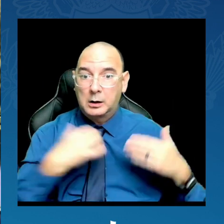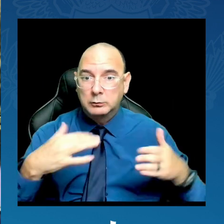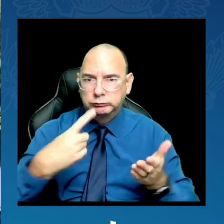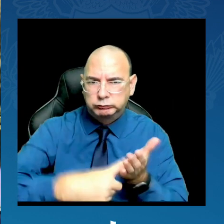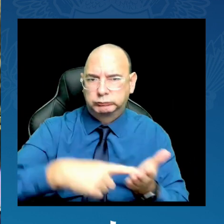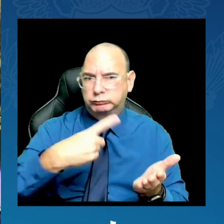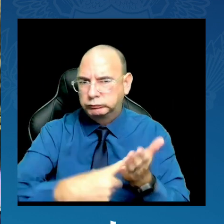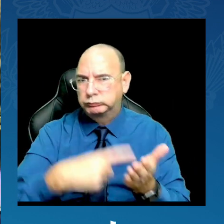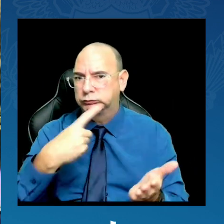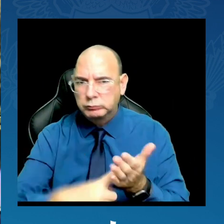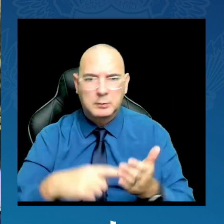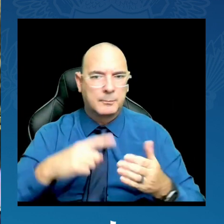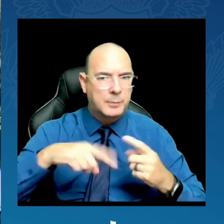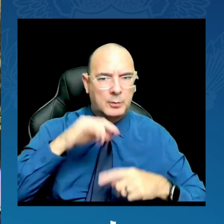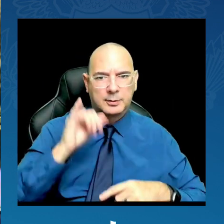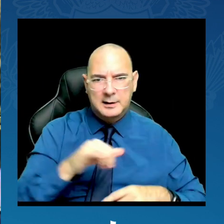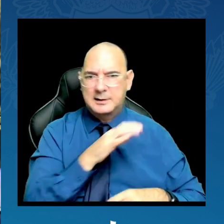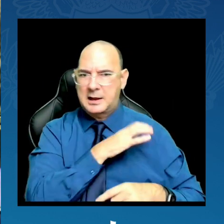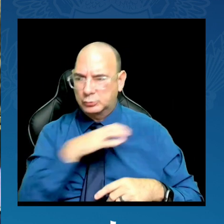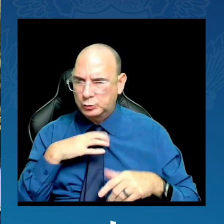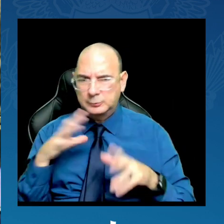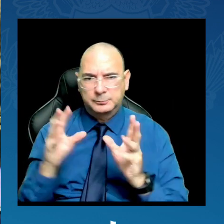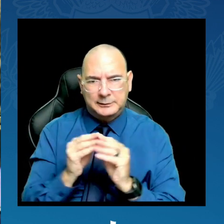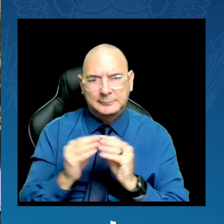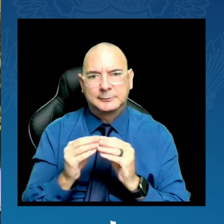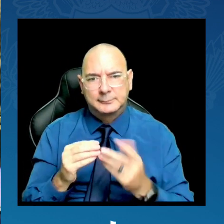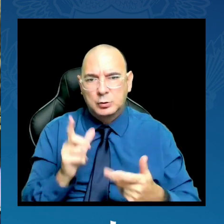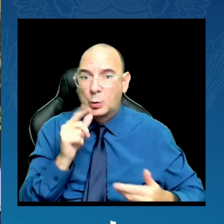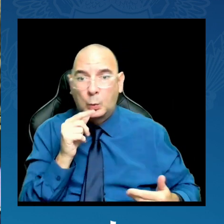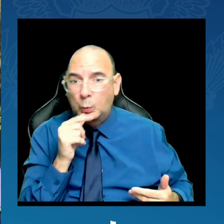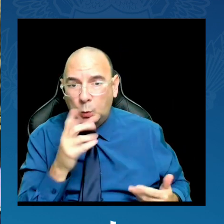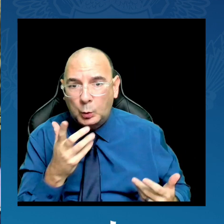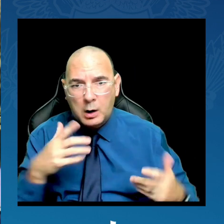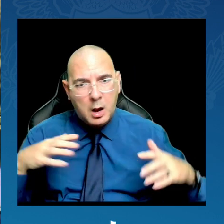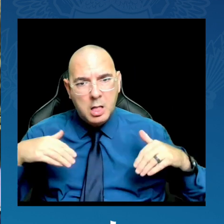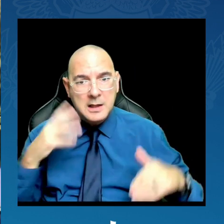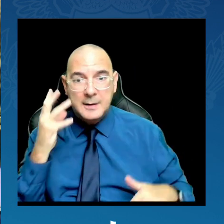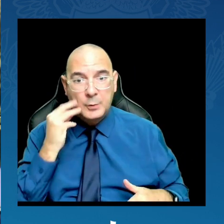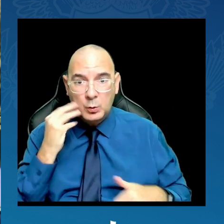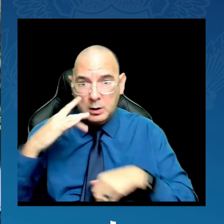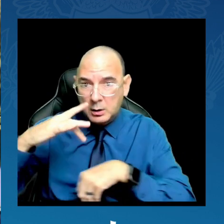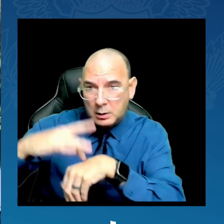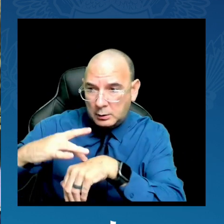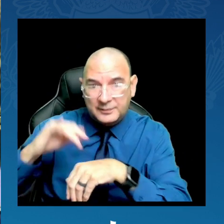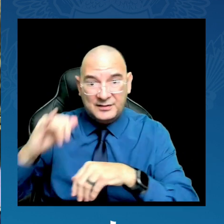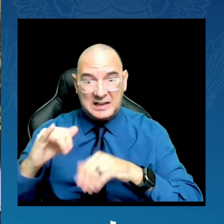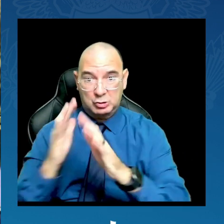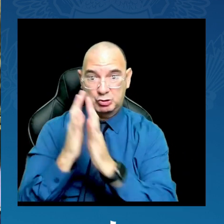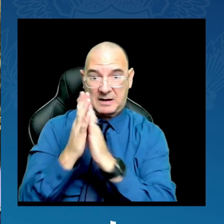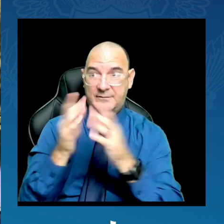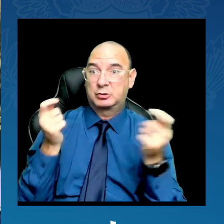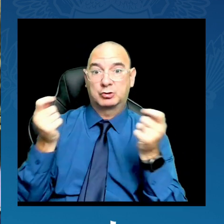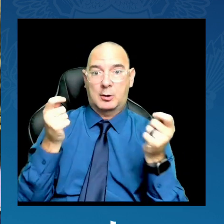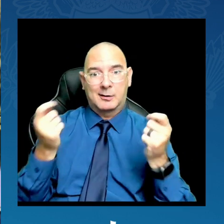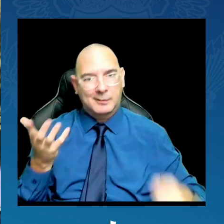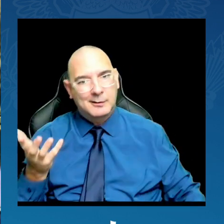And for those who are new to space, it's basically traffic control. And what we need to do to be smart and efficient